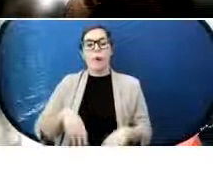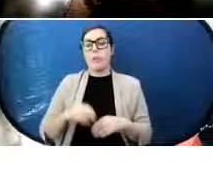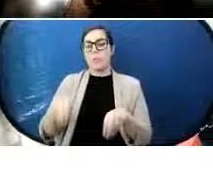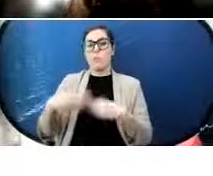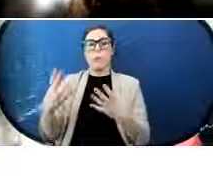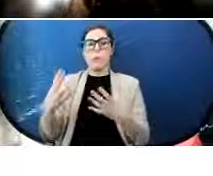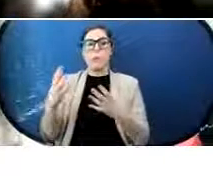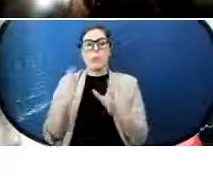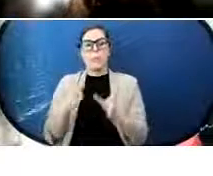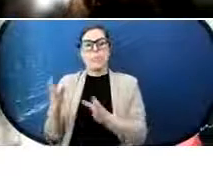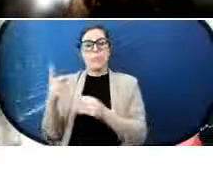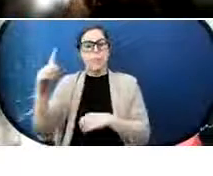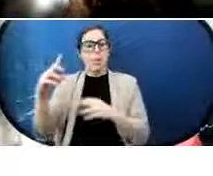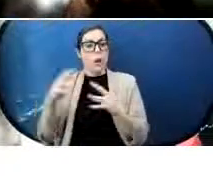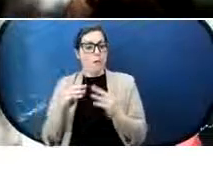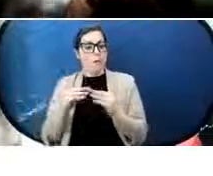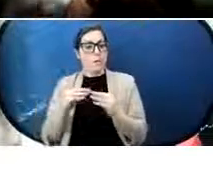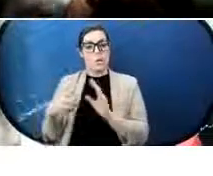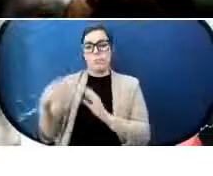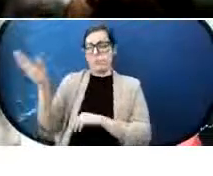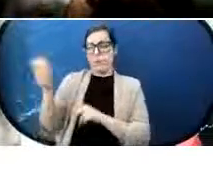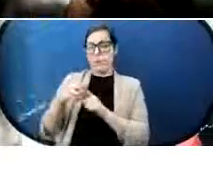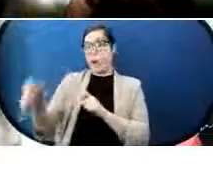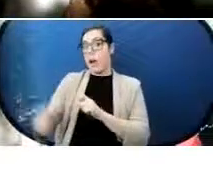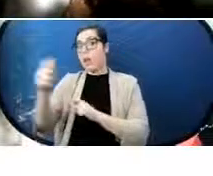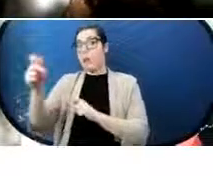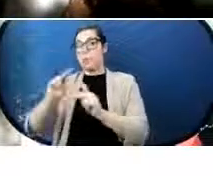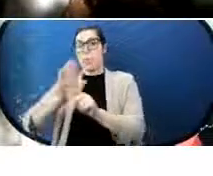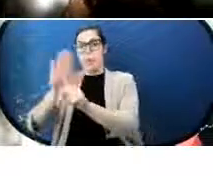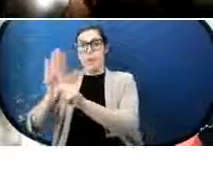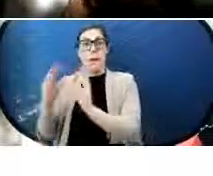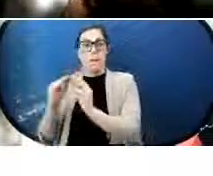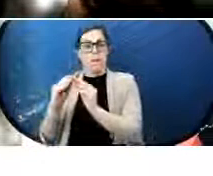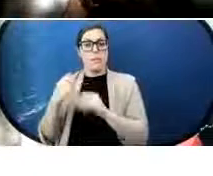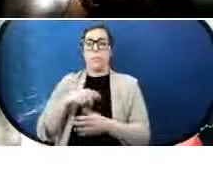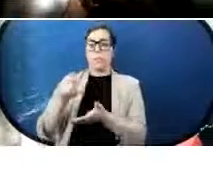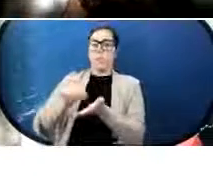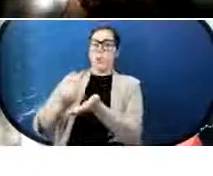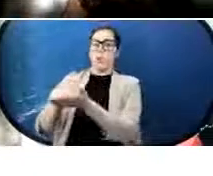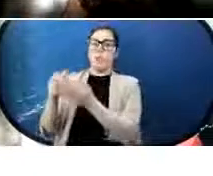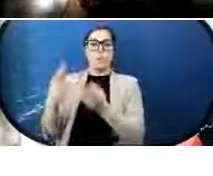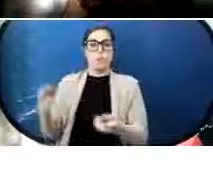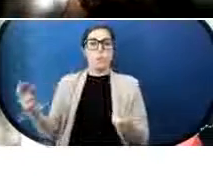at other people's conferences. We also publish resources, informational resources, at MIUSA.org,